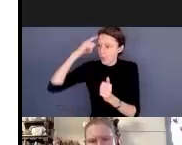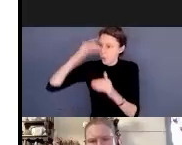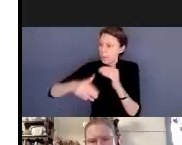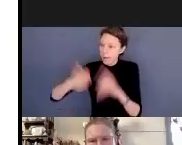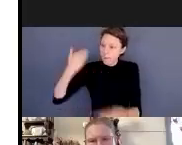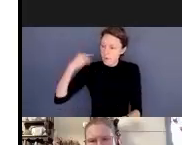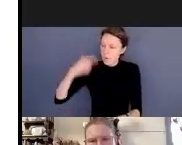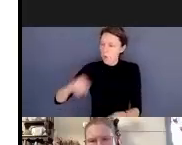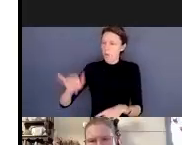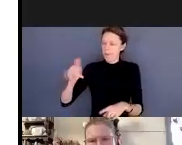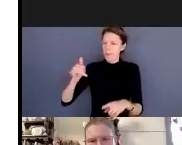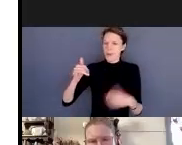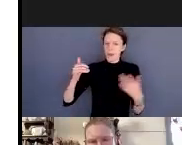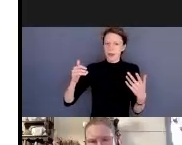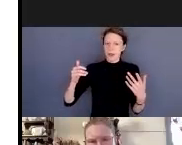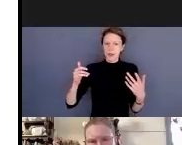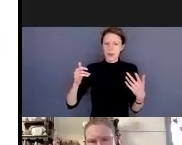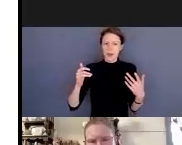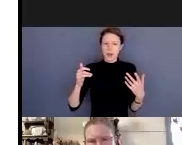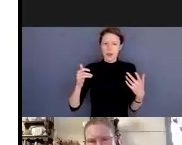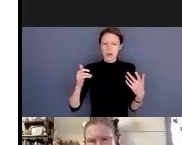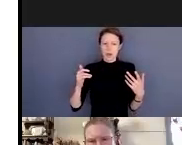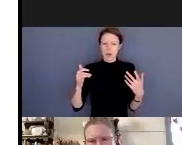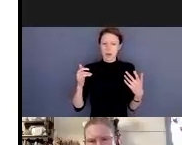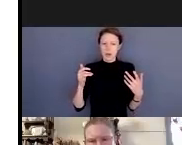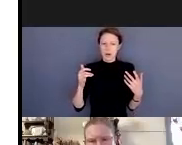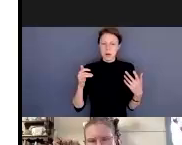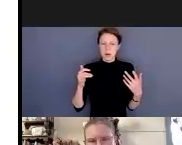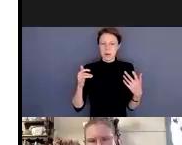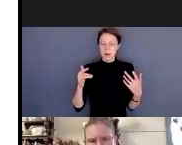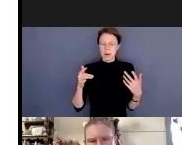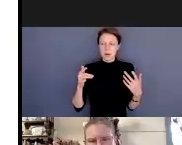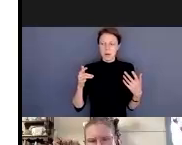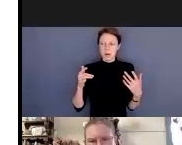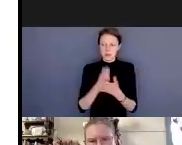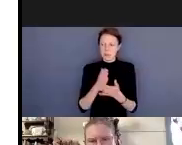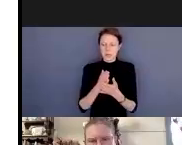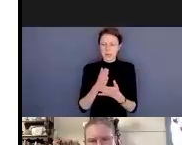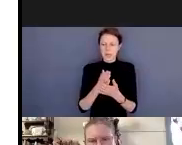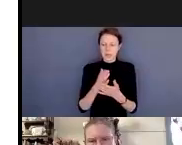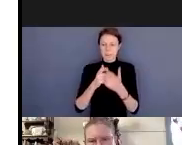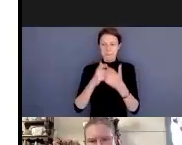already have a relationship with," and it's just a big and an increasingly significant challenge